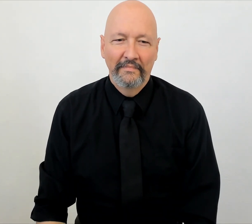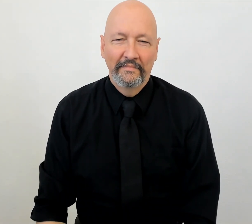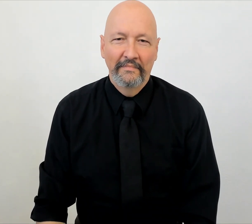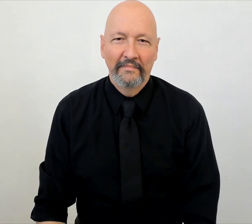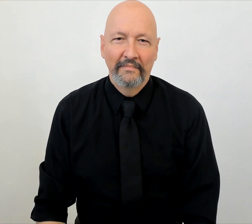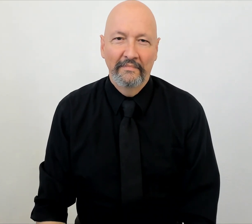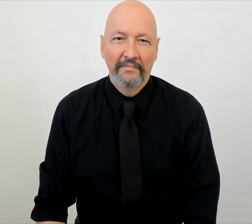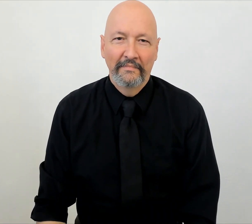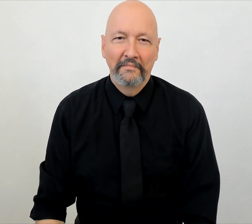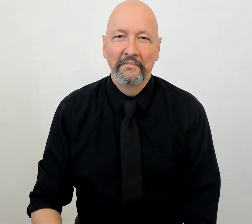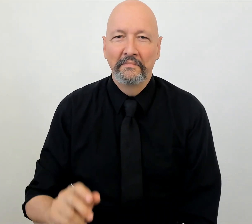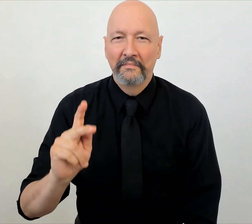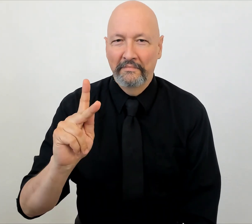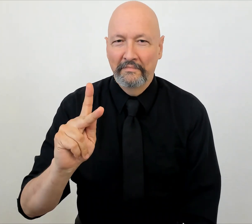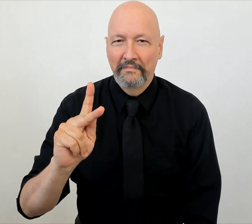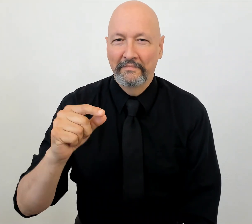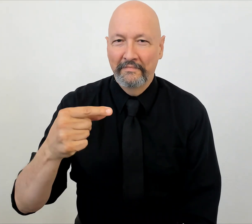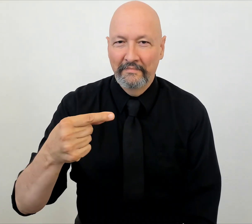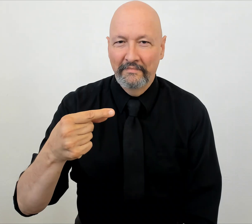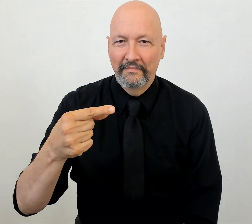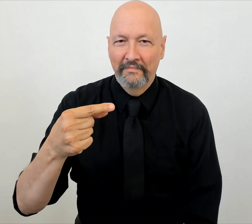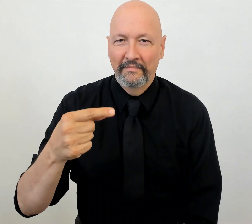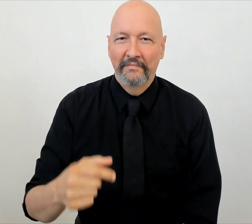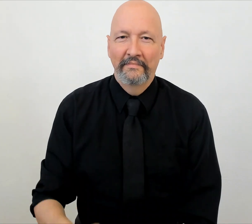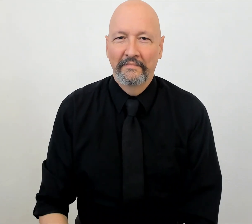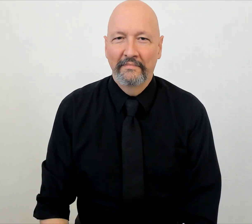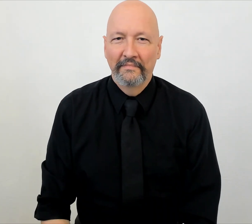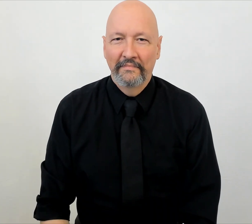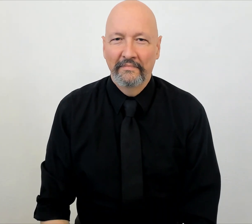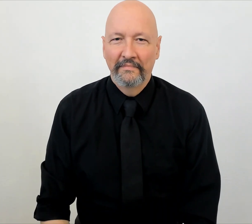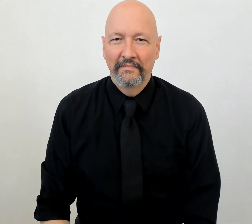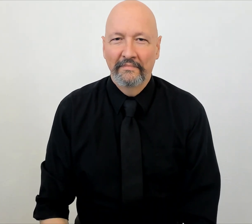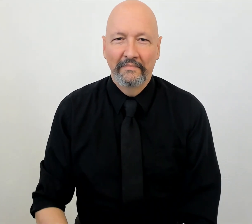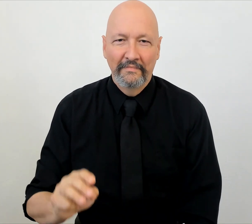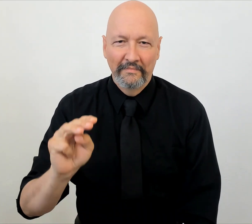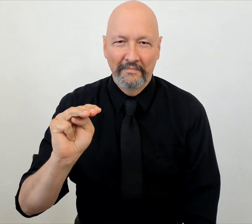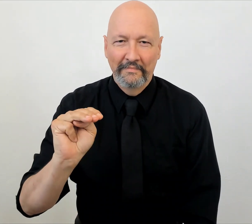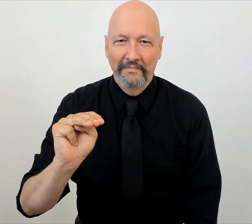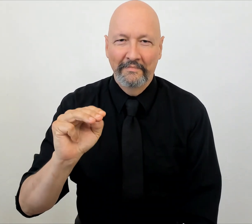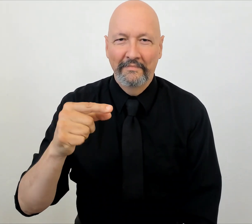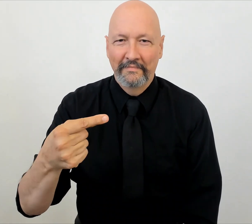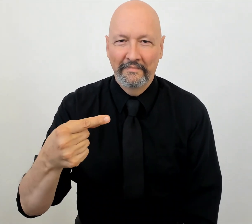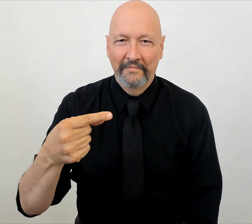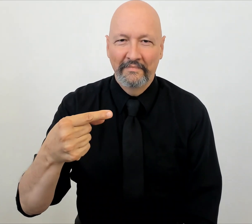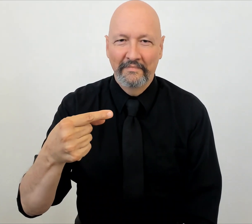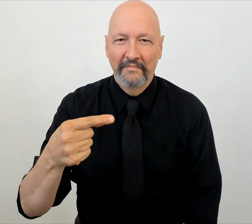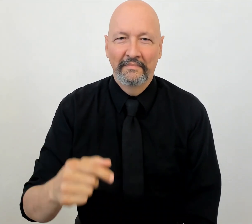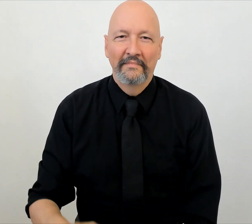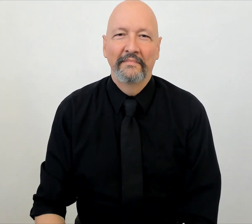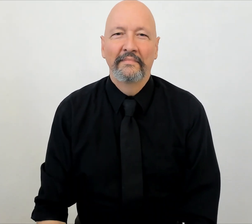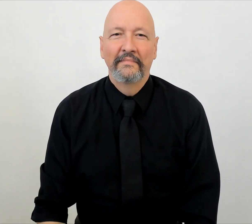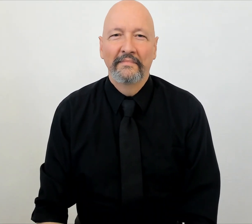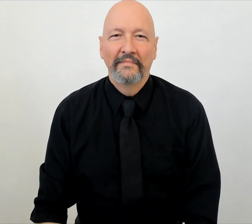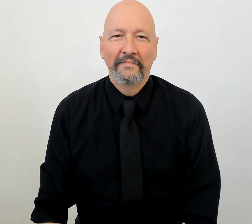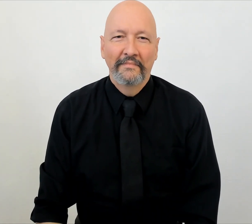For example: kilogram = KG / milligram = MG